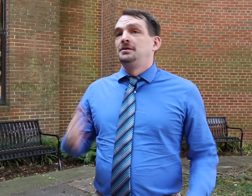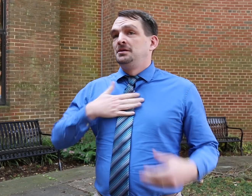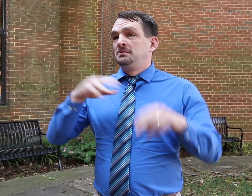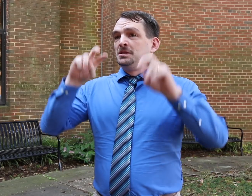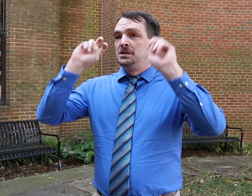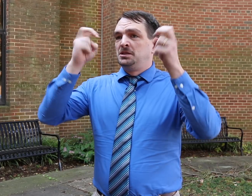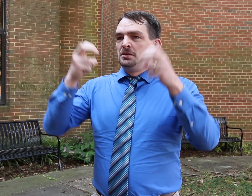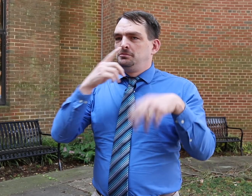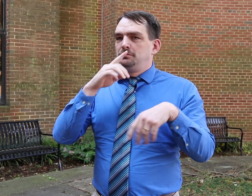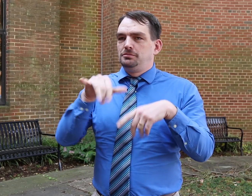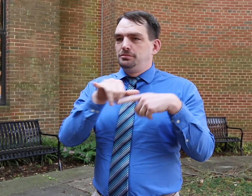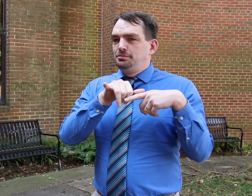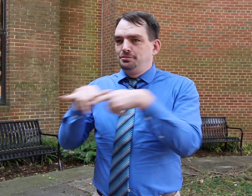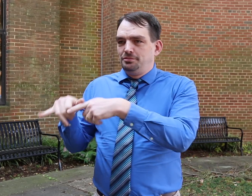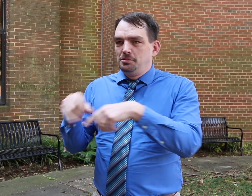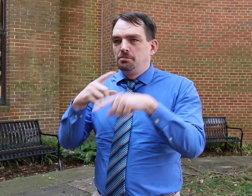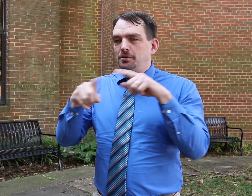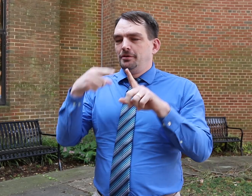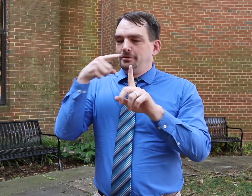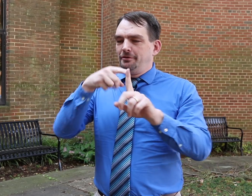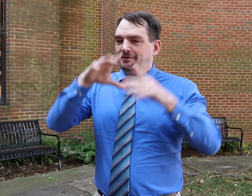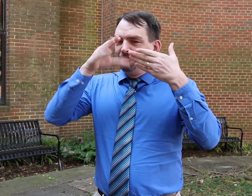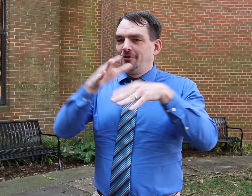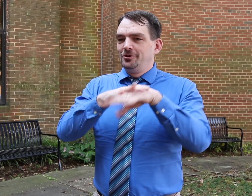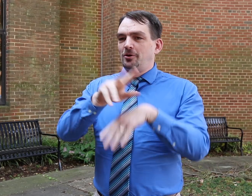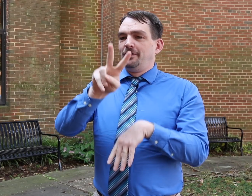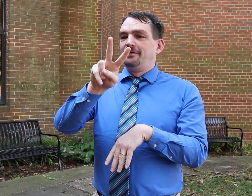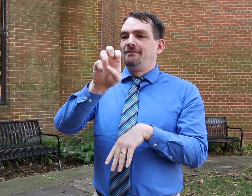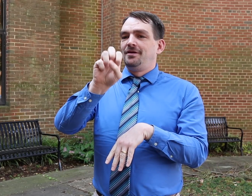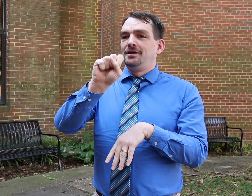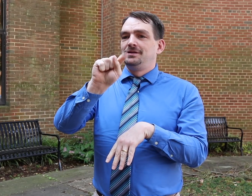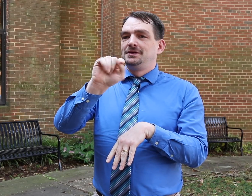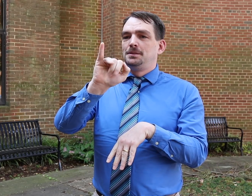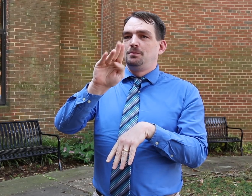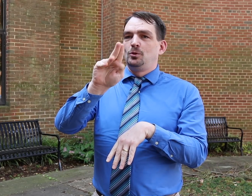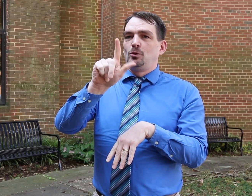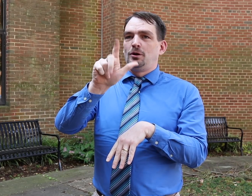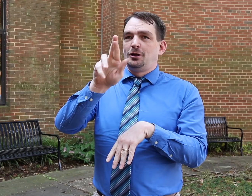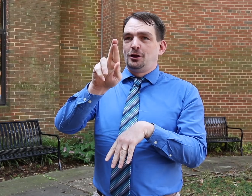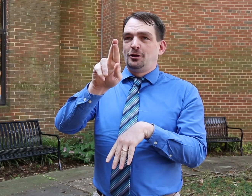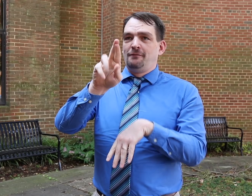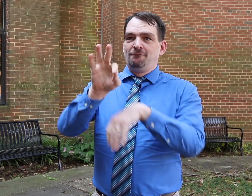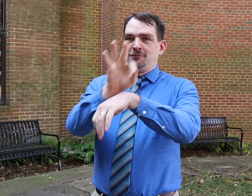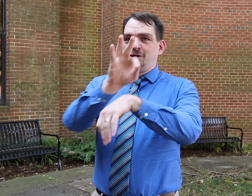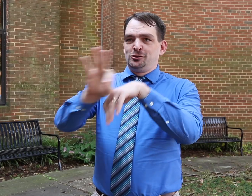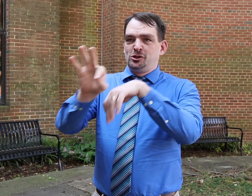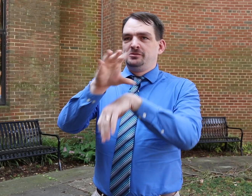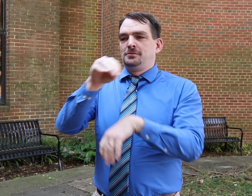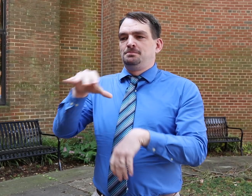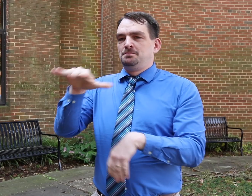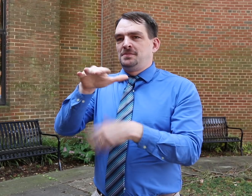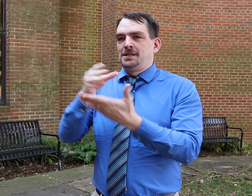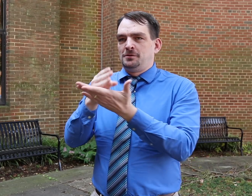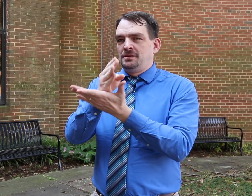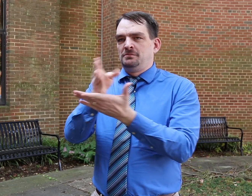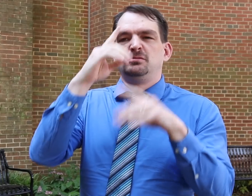My topic has many big words. But the focus is on vestibular functions and spatial navigation.